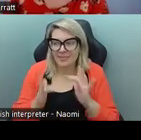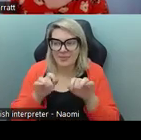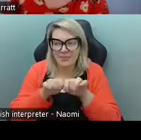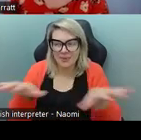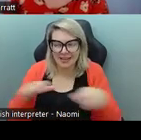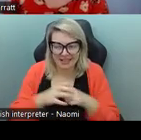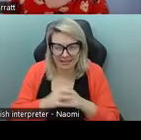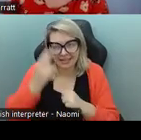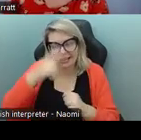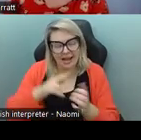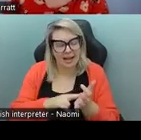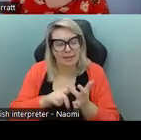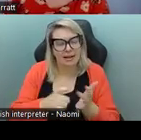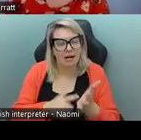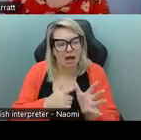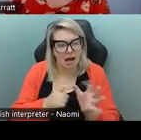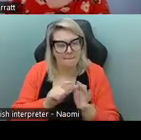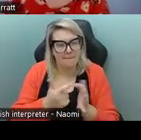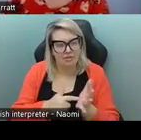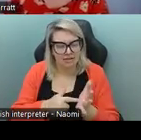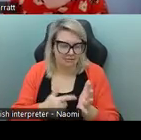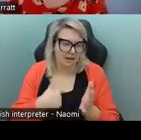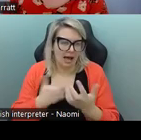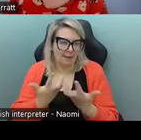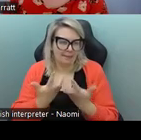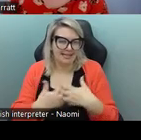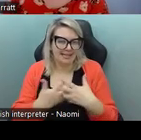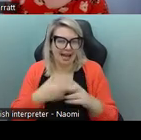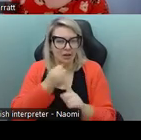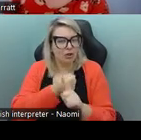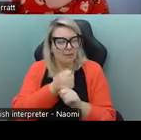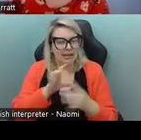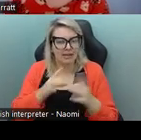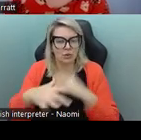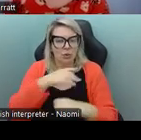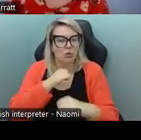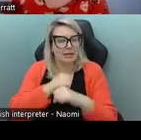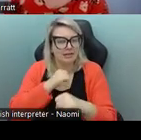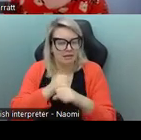My name's Nicola Barratt. I'm a tech champion for social media here at the Digital Culture Network.